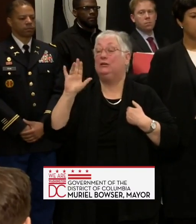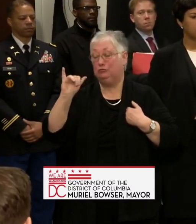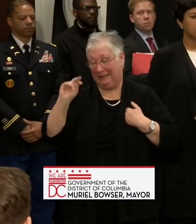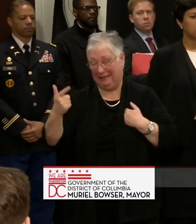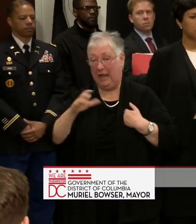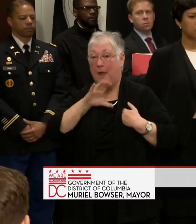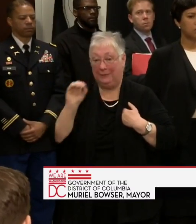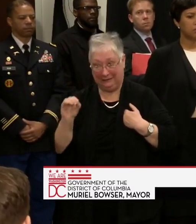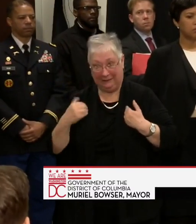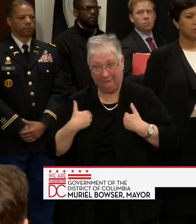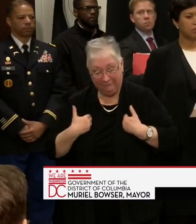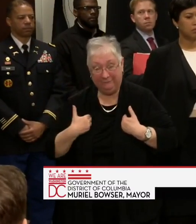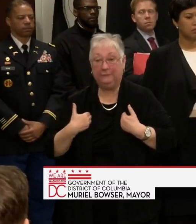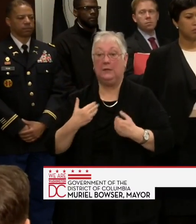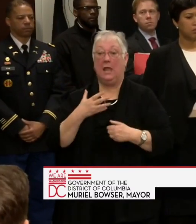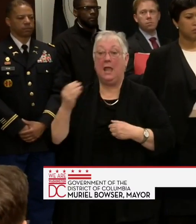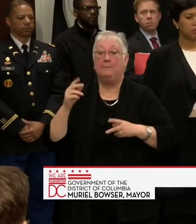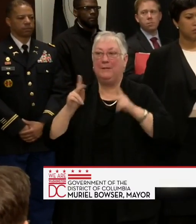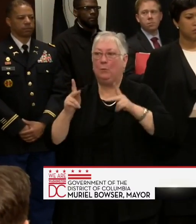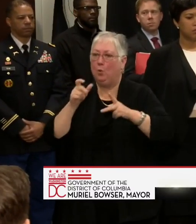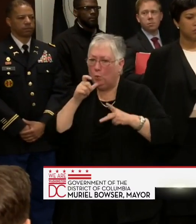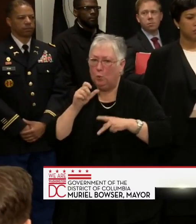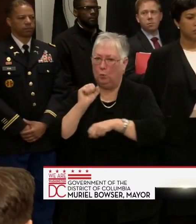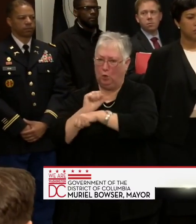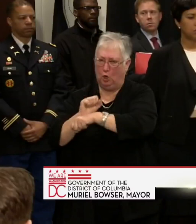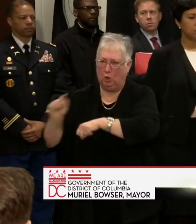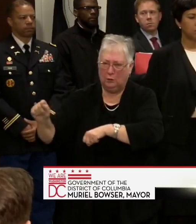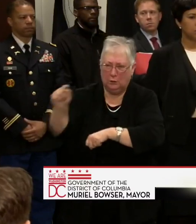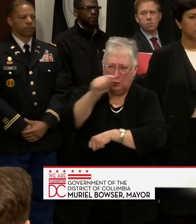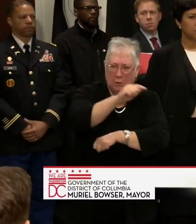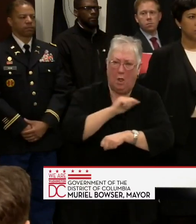JURISDICTION OVER THE EVENTS. THE EXECUTIVE STEERING COMMITTEE